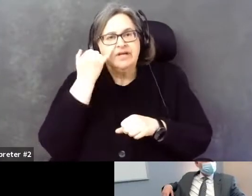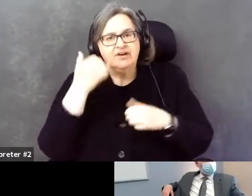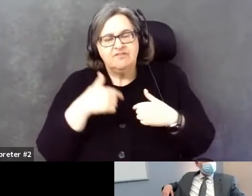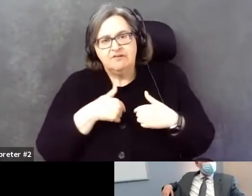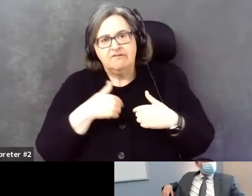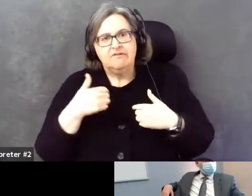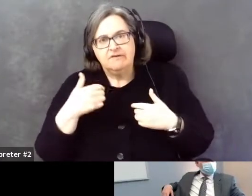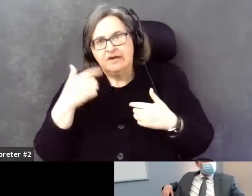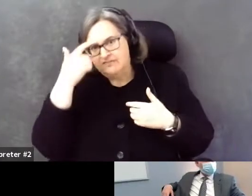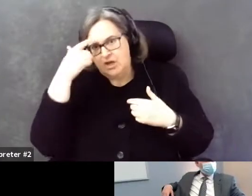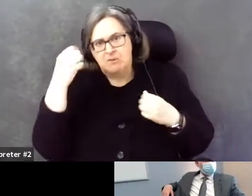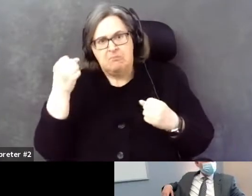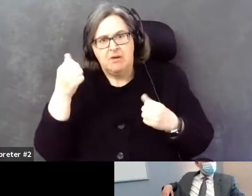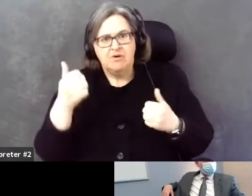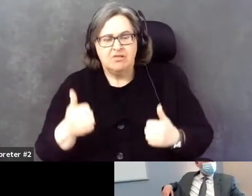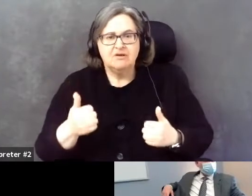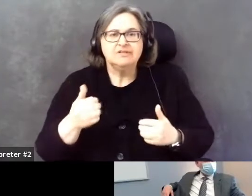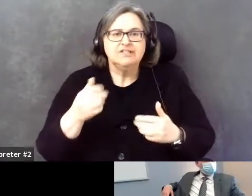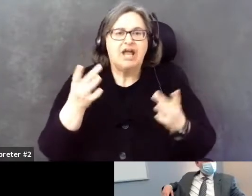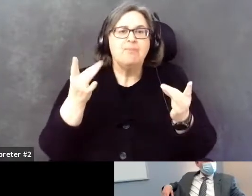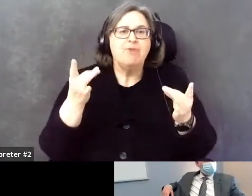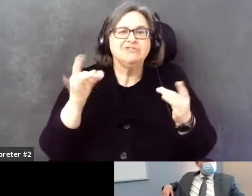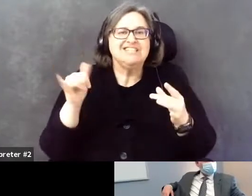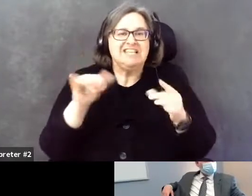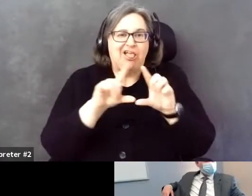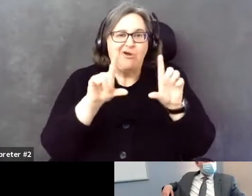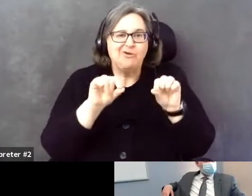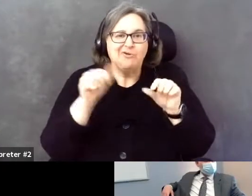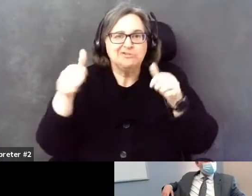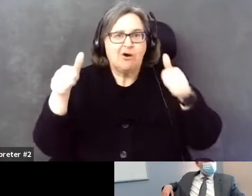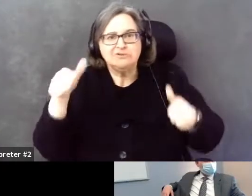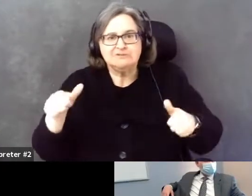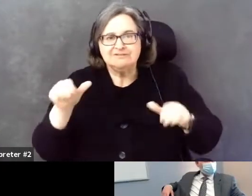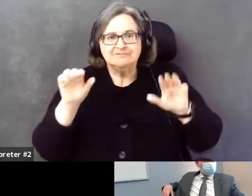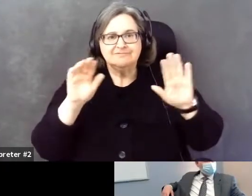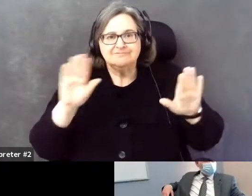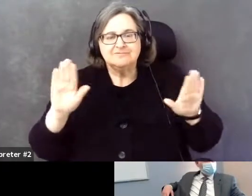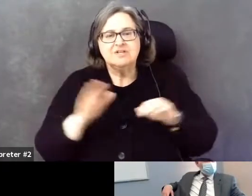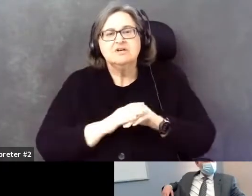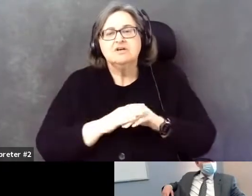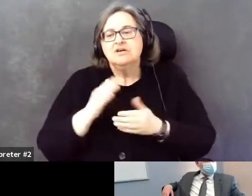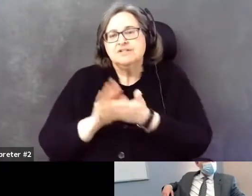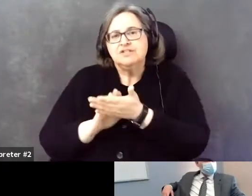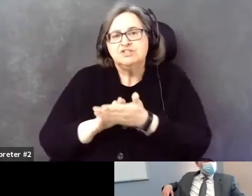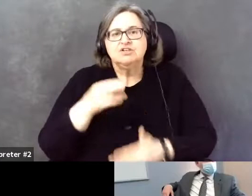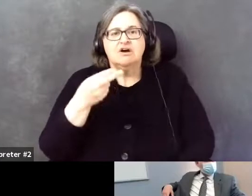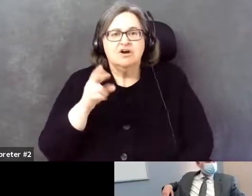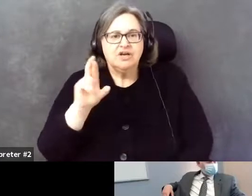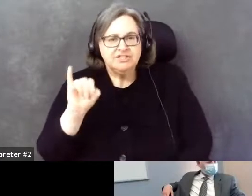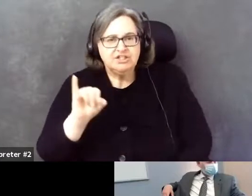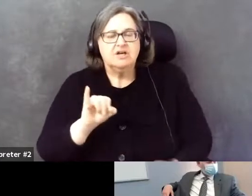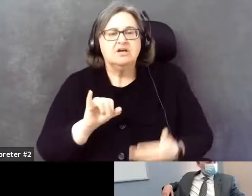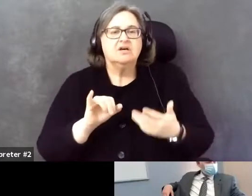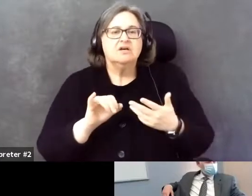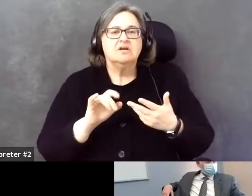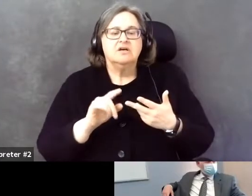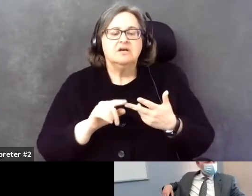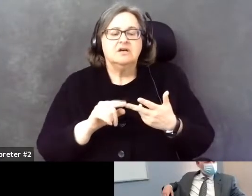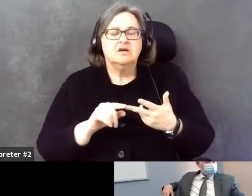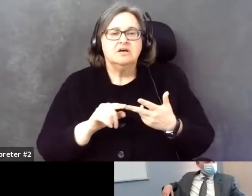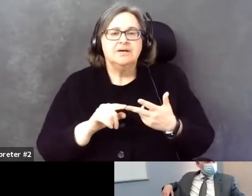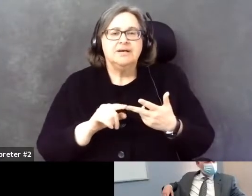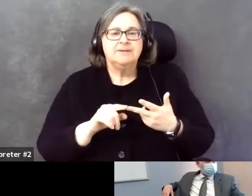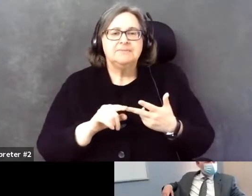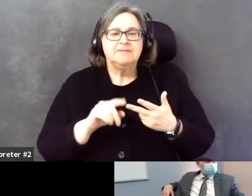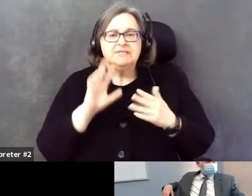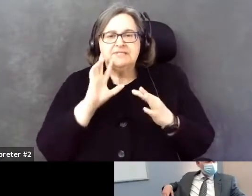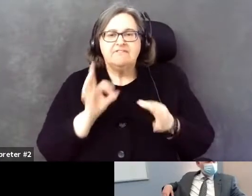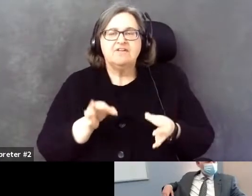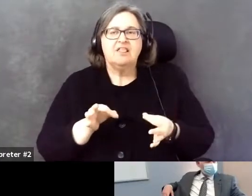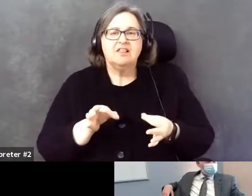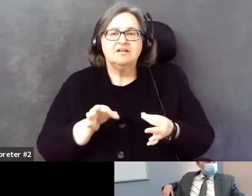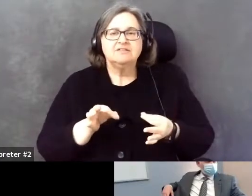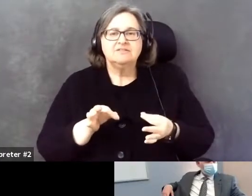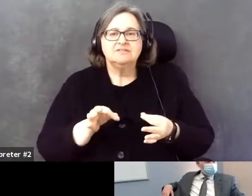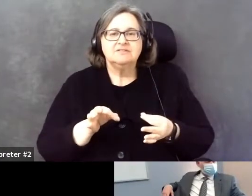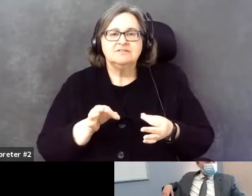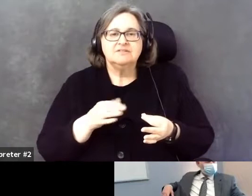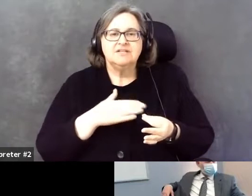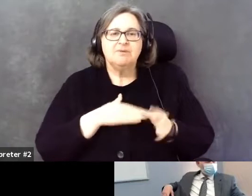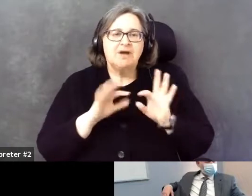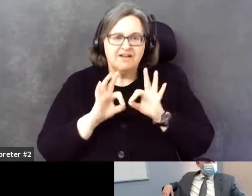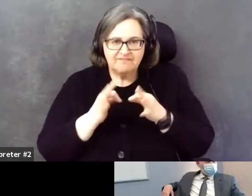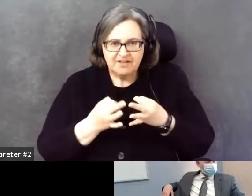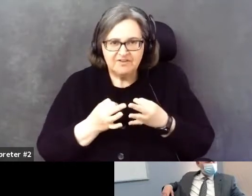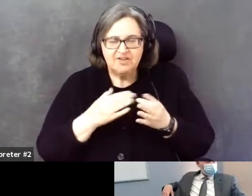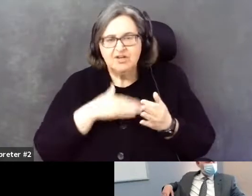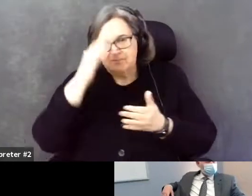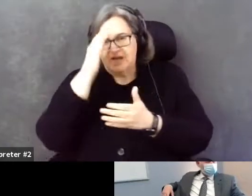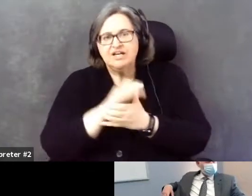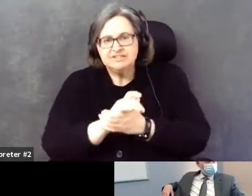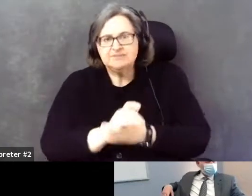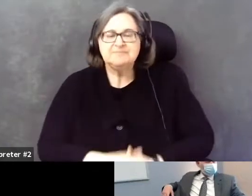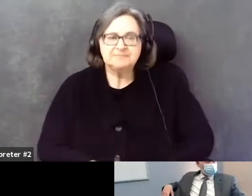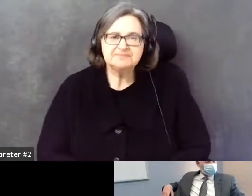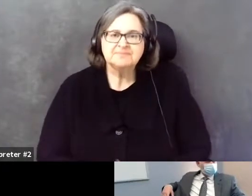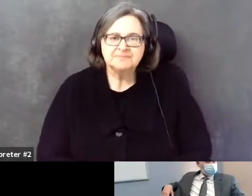notes everywhere. Bit shout out to her to RHI and definitely my family and husband.